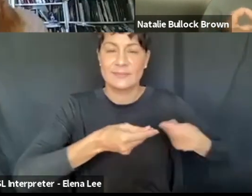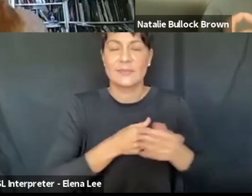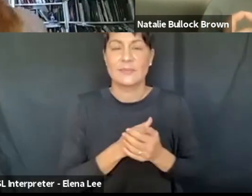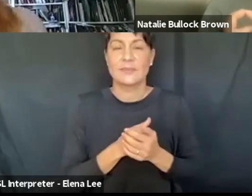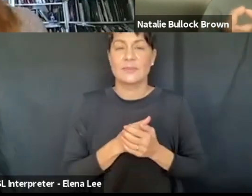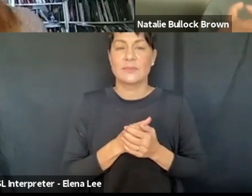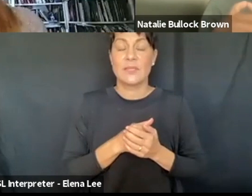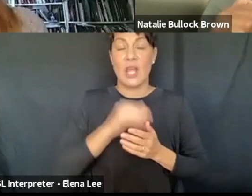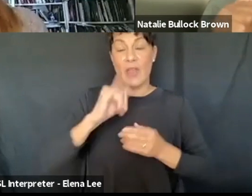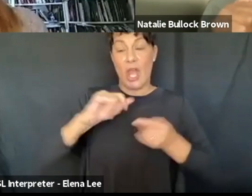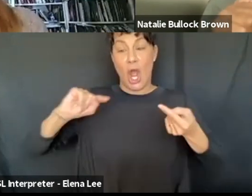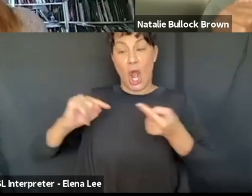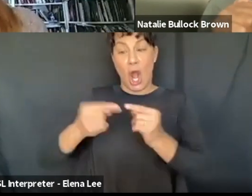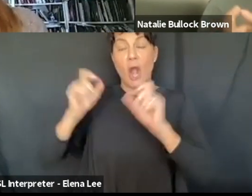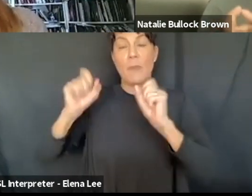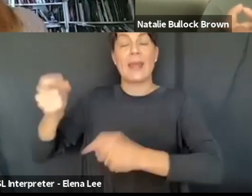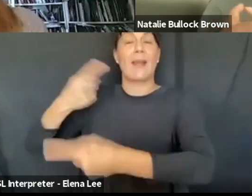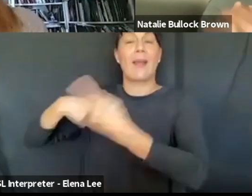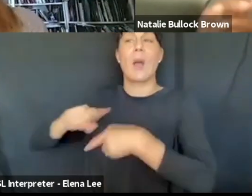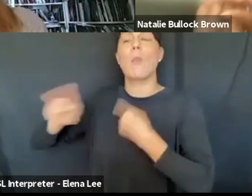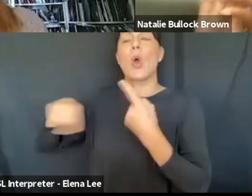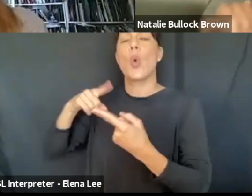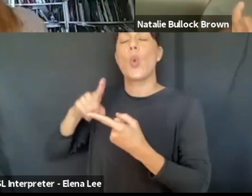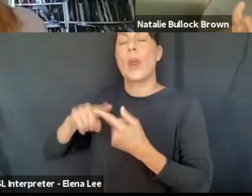when filmmakers do not,